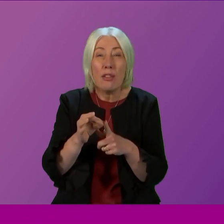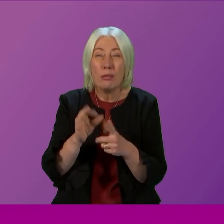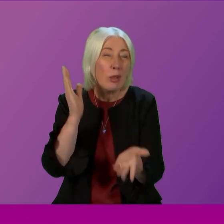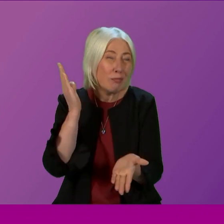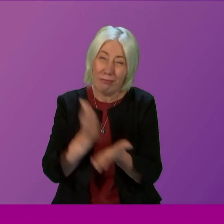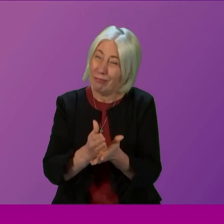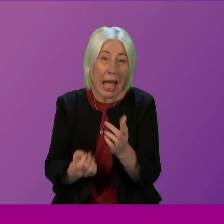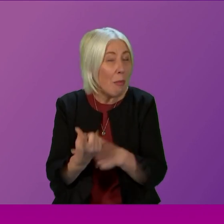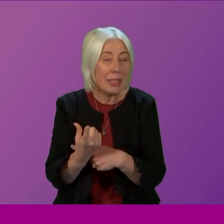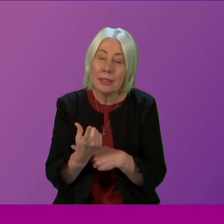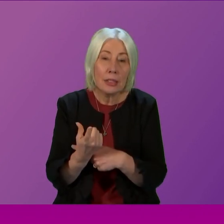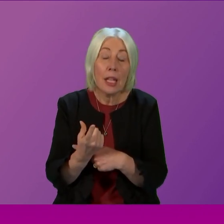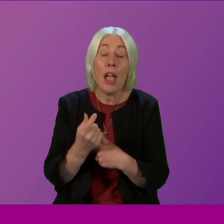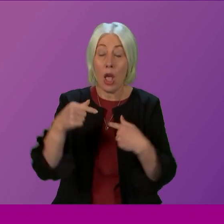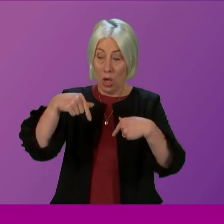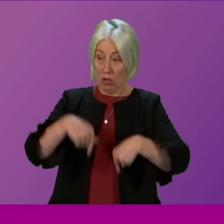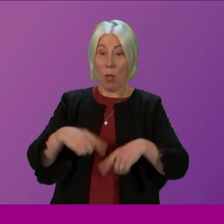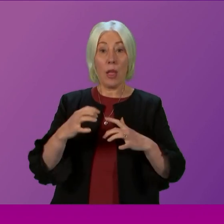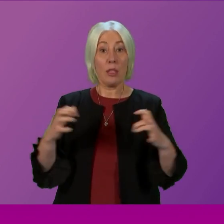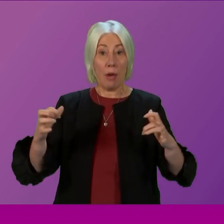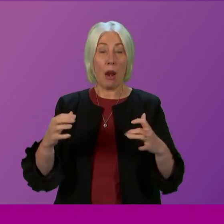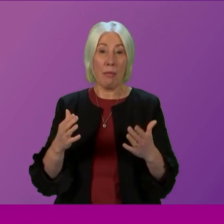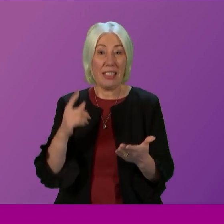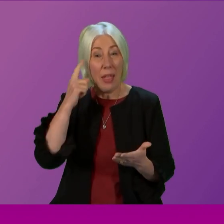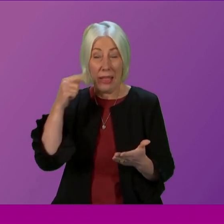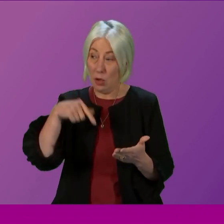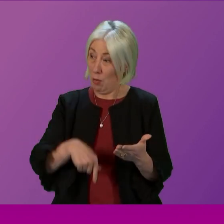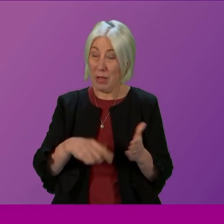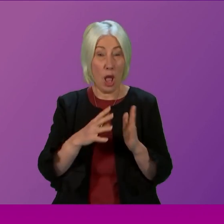The Parliament’s Official Report will be littered with examples of that.